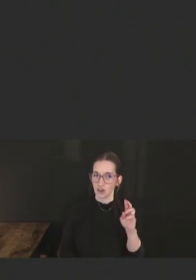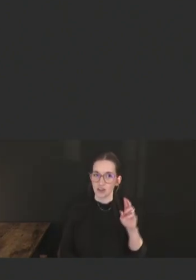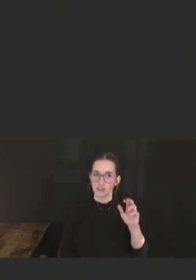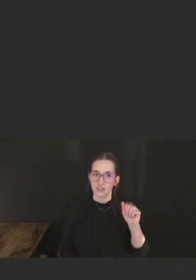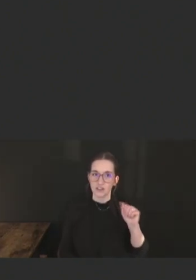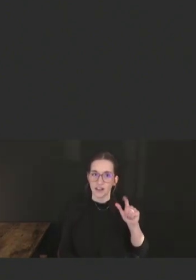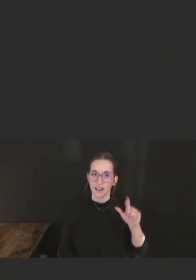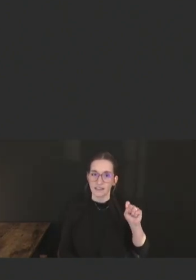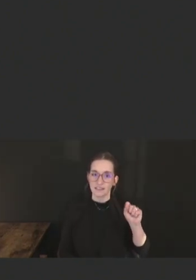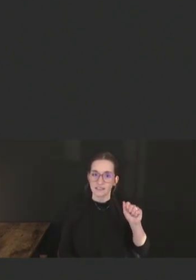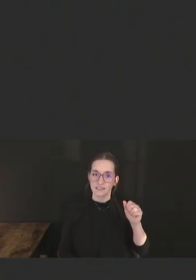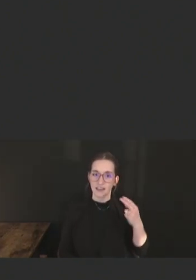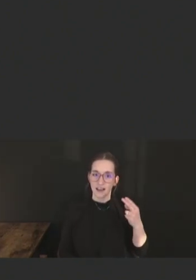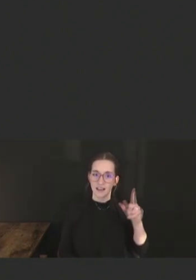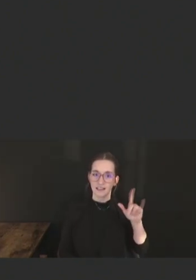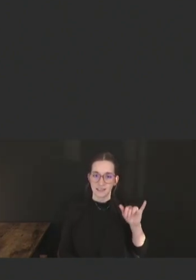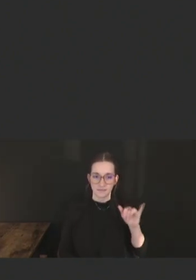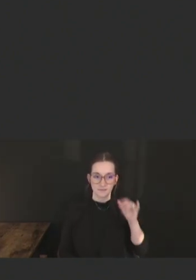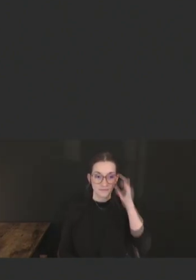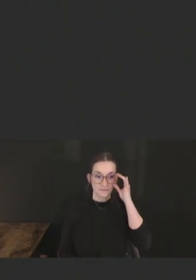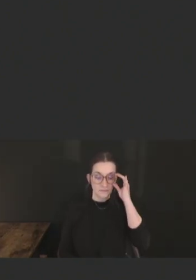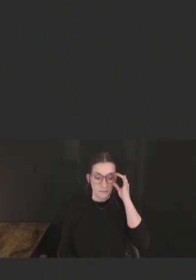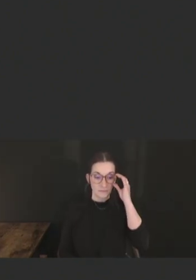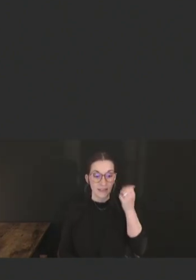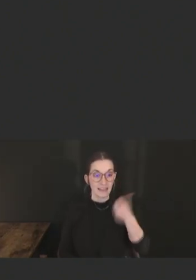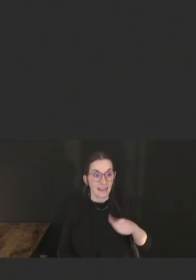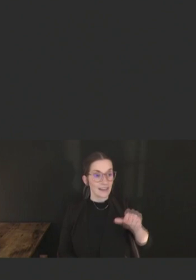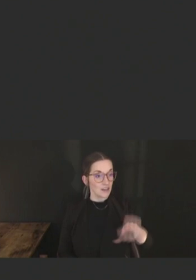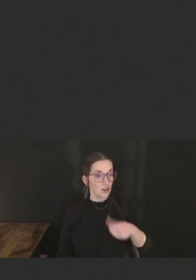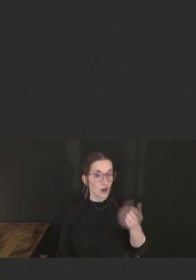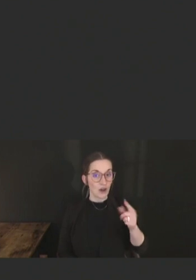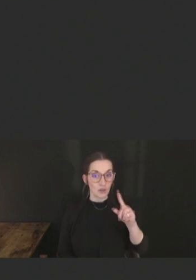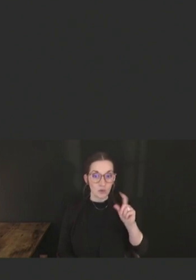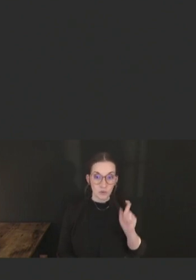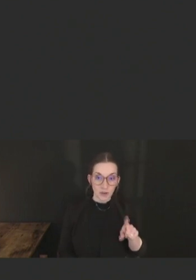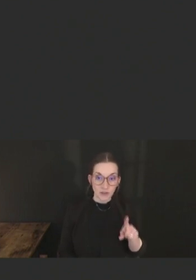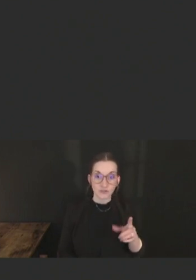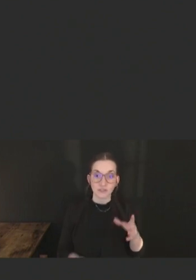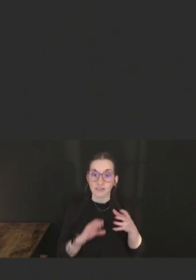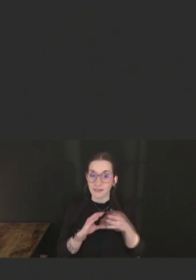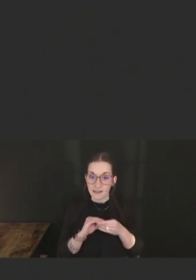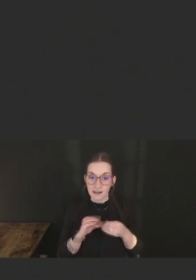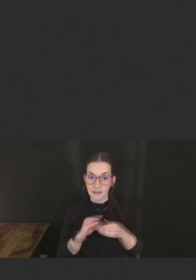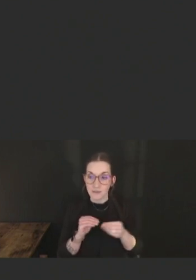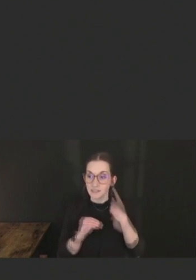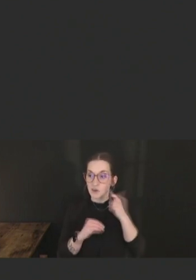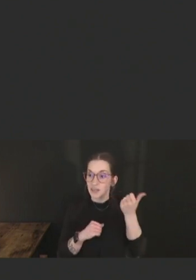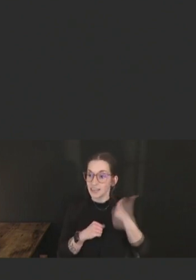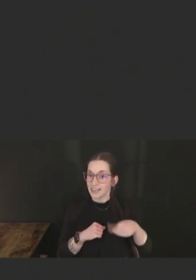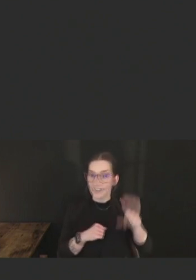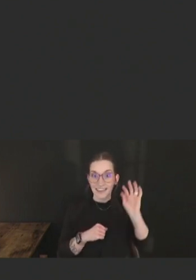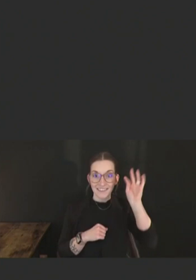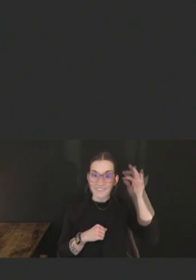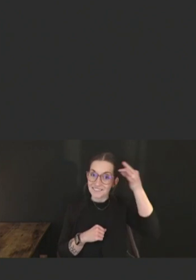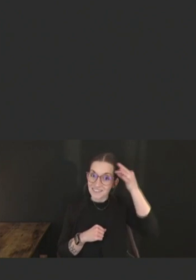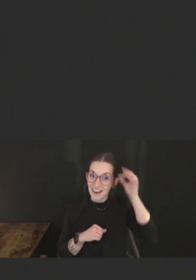All right, any other questions or comments for any of our federal agency or liaison representatives?